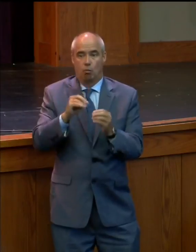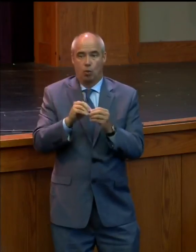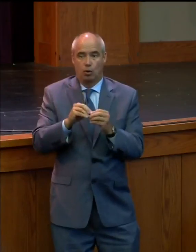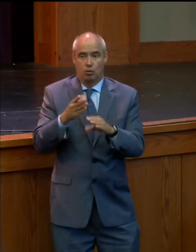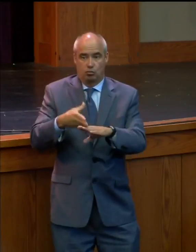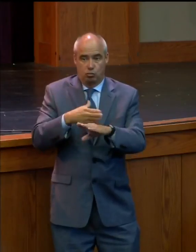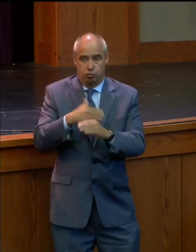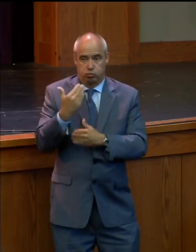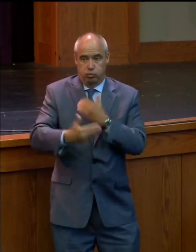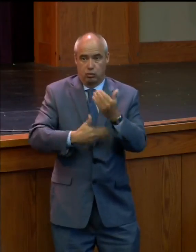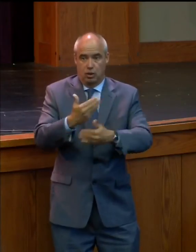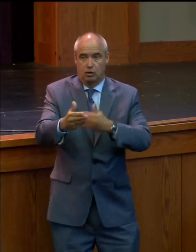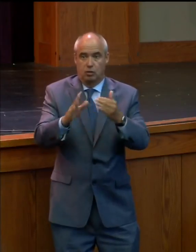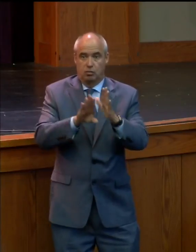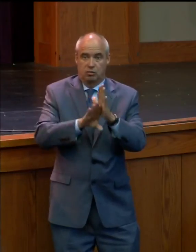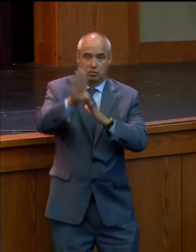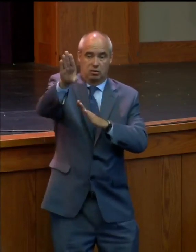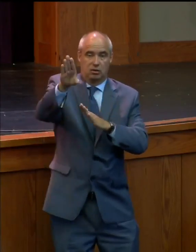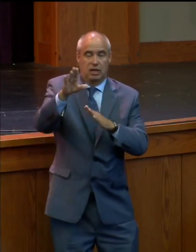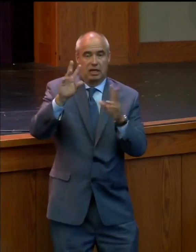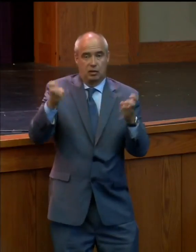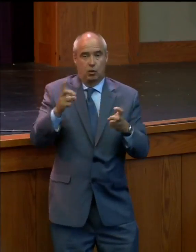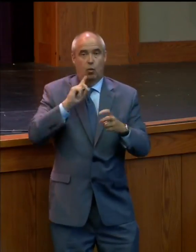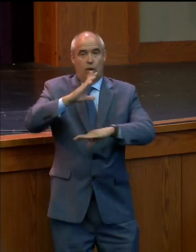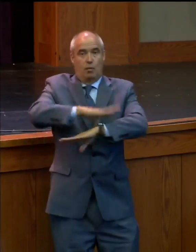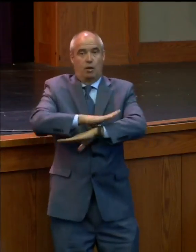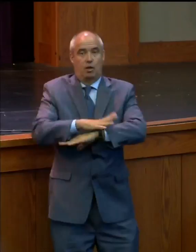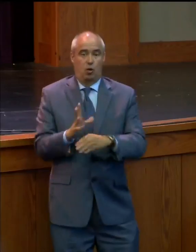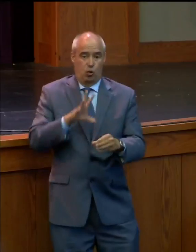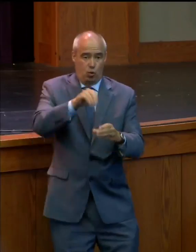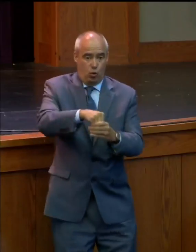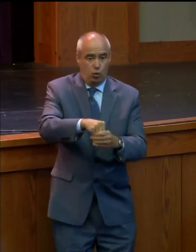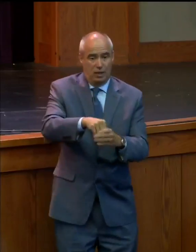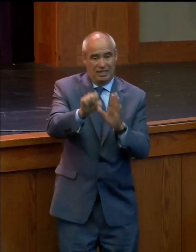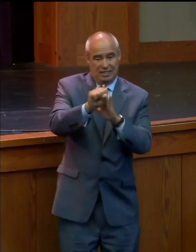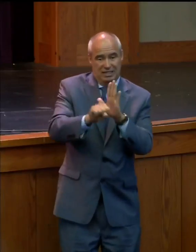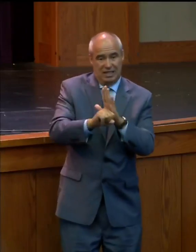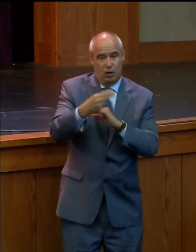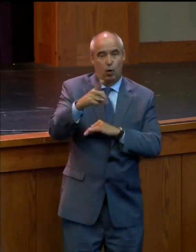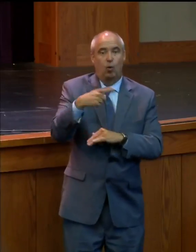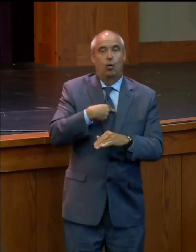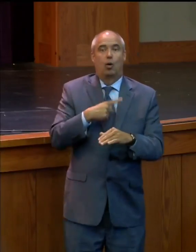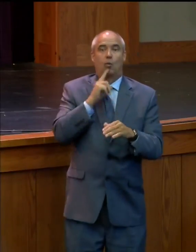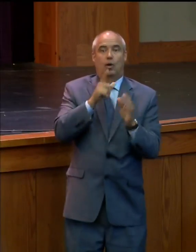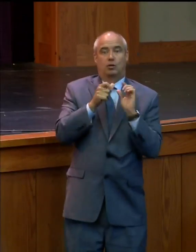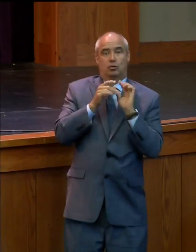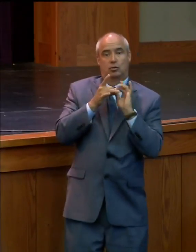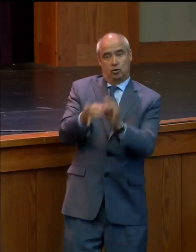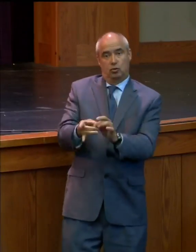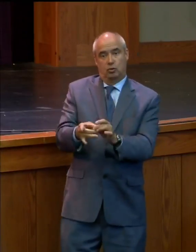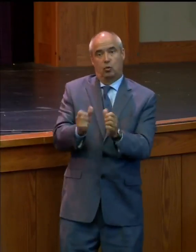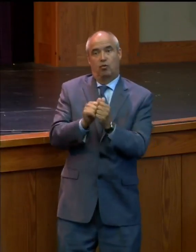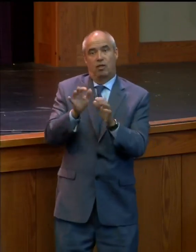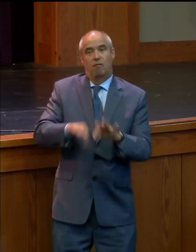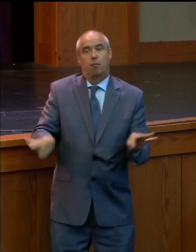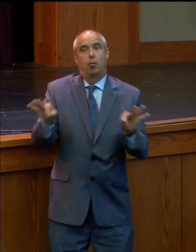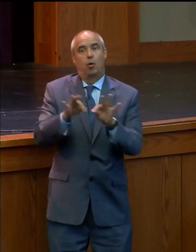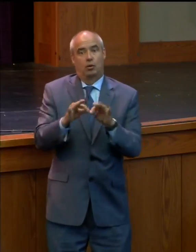ISSUES ON THE PLATFORM INCLUDING STATEHOOD. BERNIE WILL BE WITH YOU ON THAT. THAT'S VERY IMPORTANT.